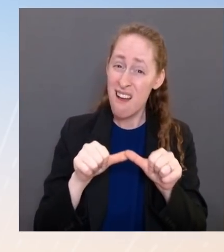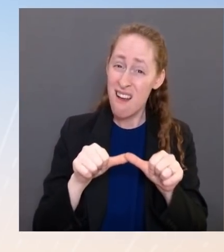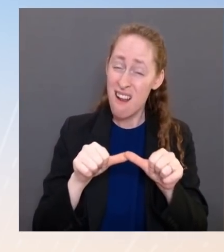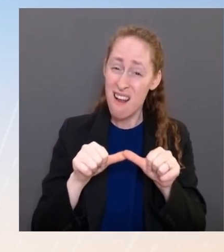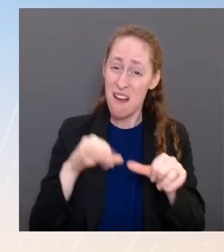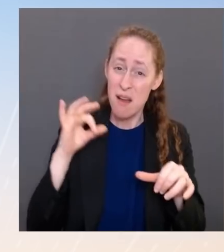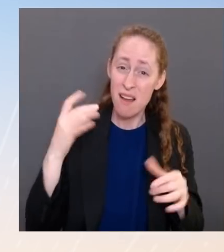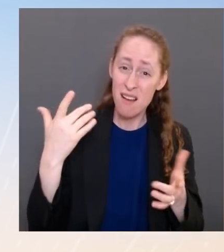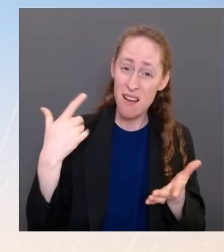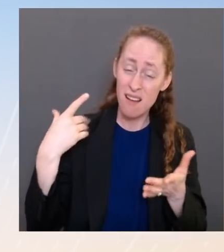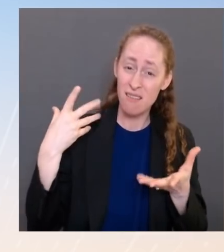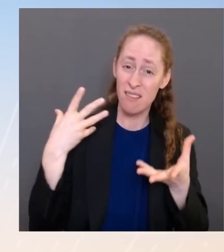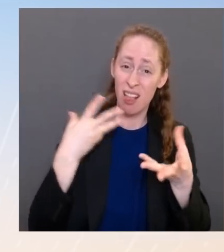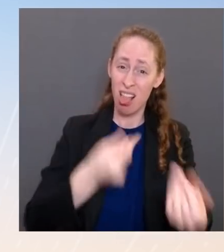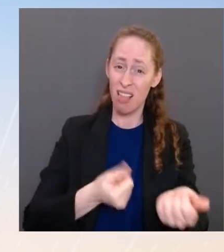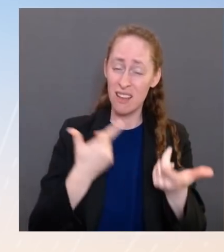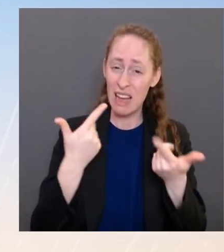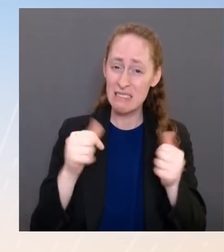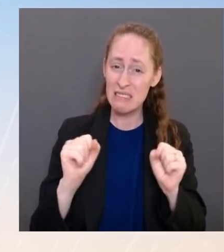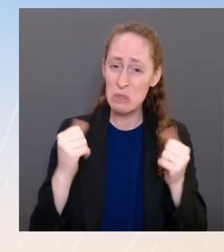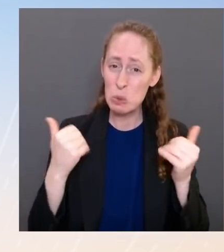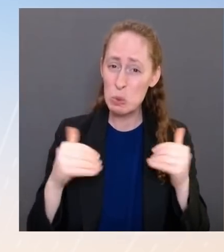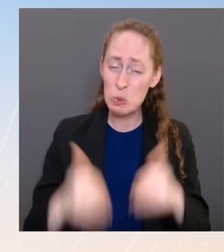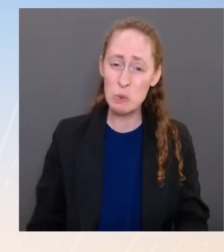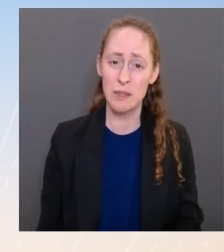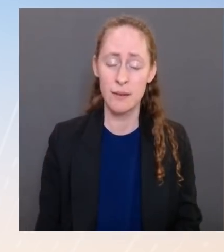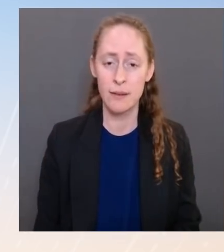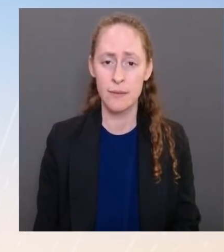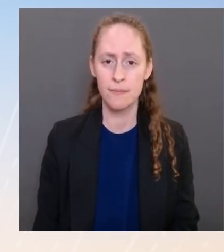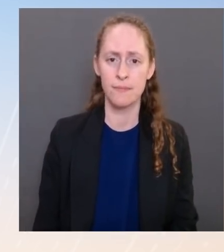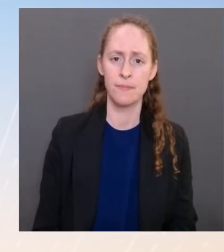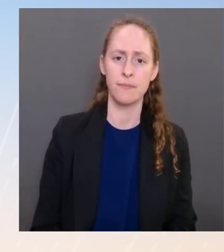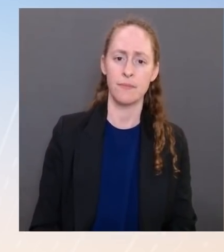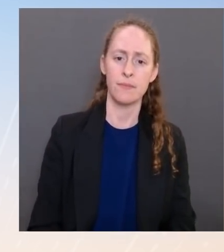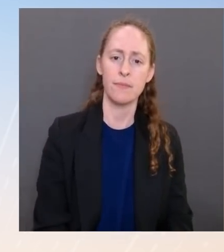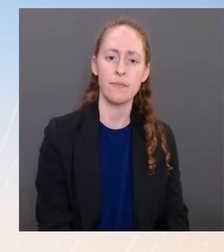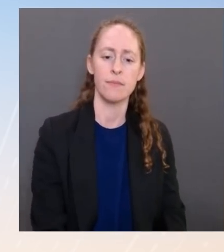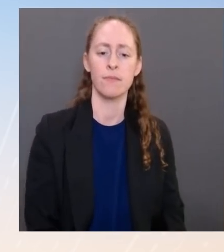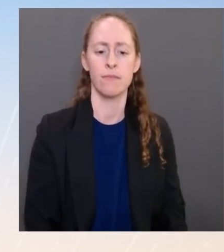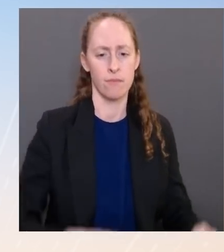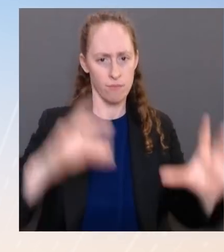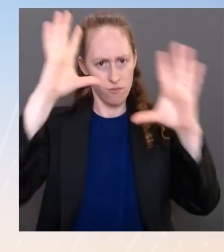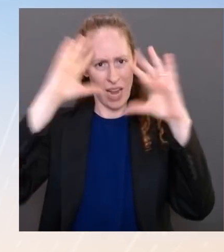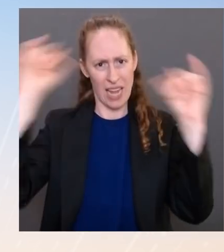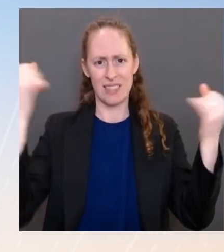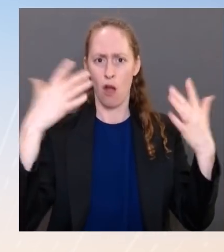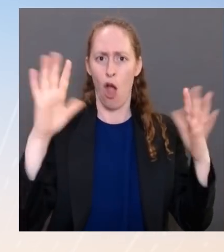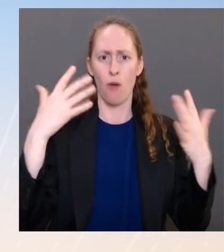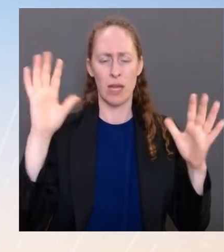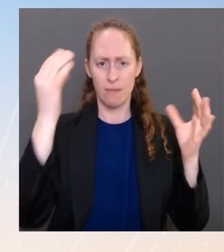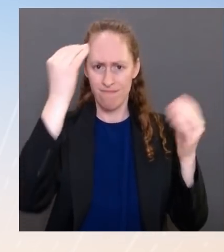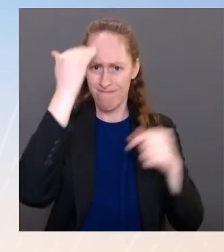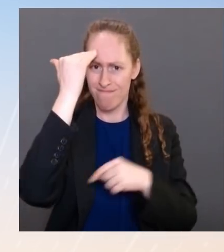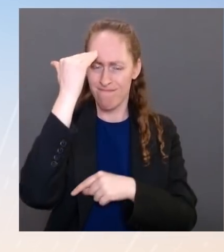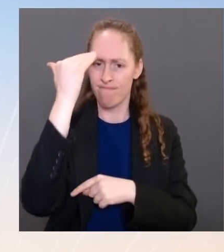Putin's price hike at the pump. And that means taking as many steps as he can to continue to lower costs for Americans.